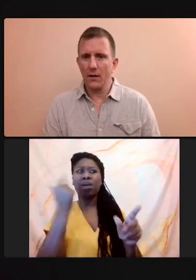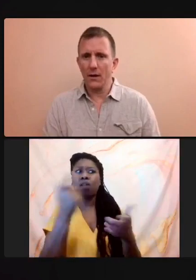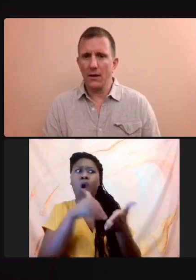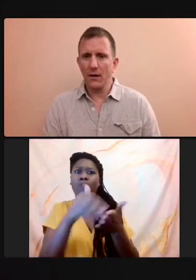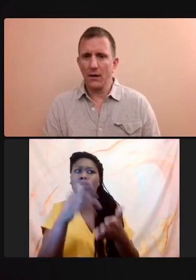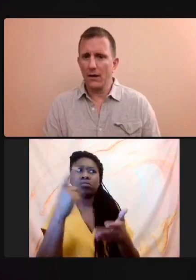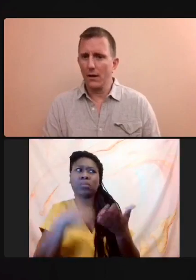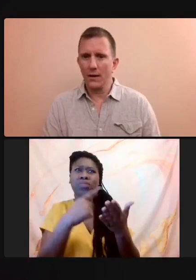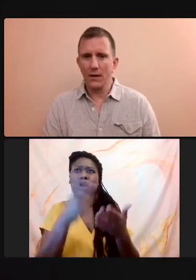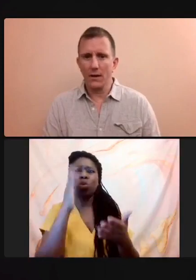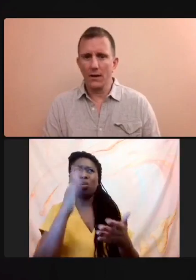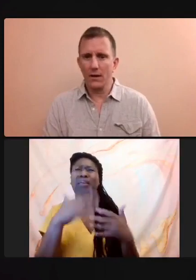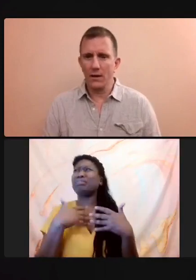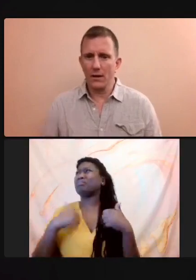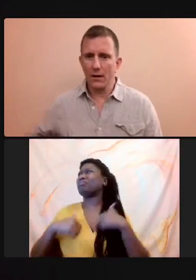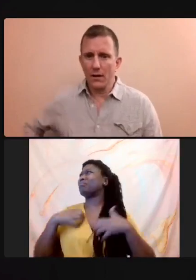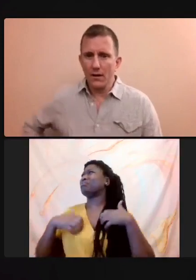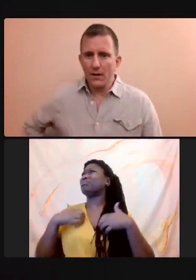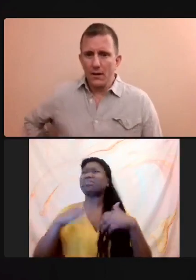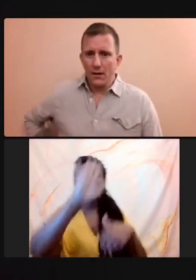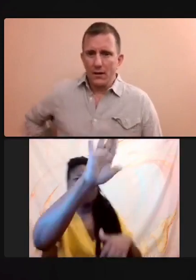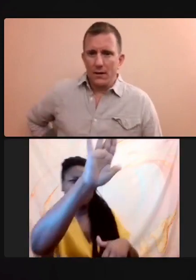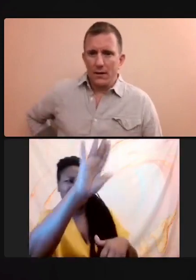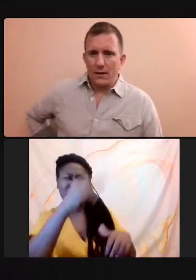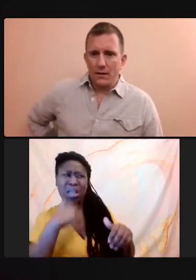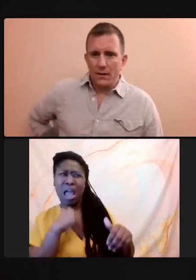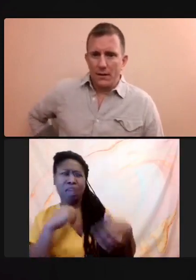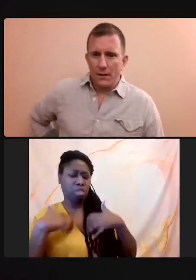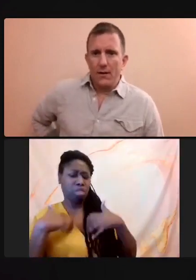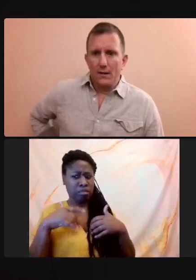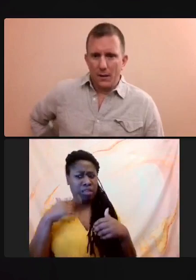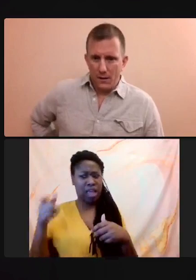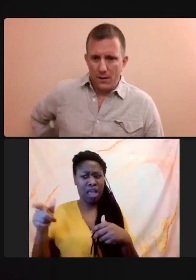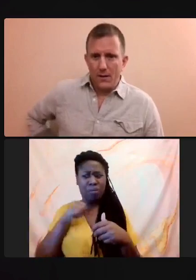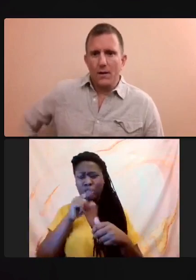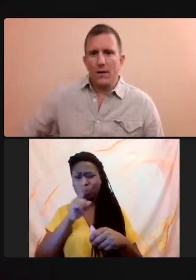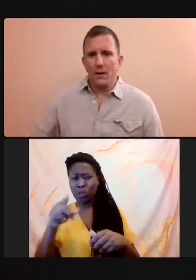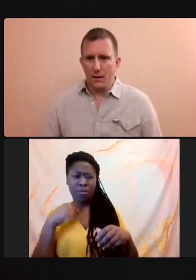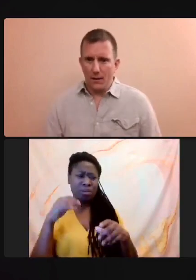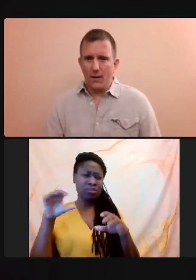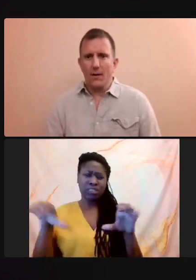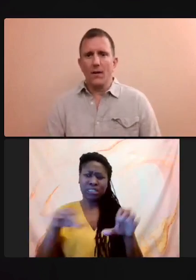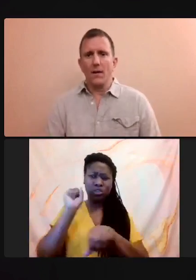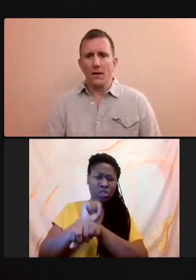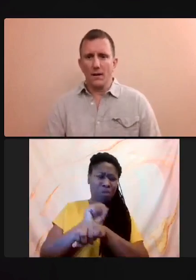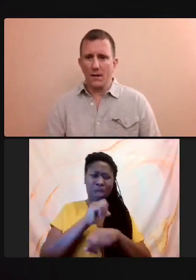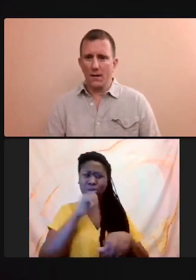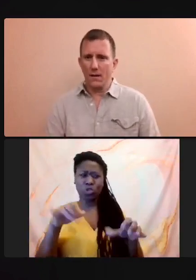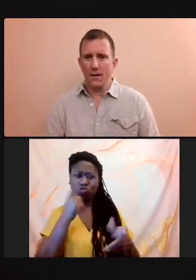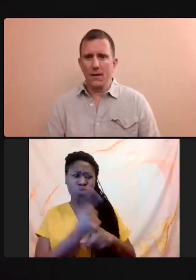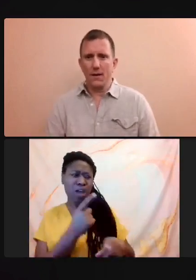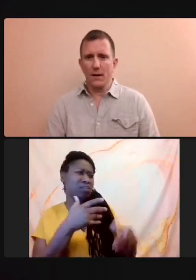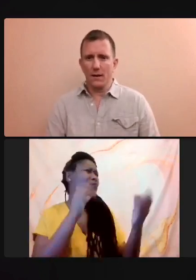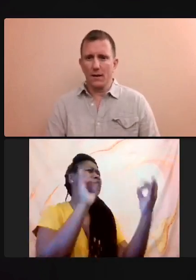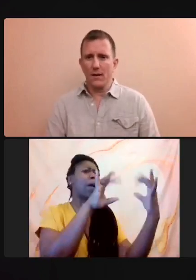That's a good question. Mentoring is where you have a set relationship.